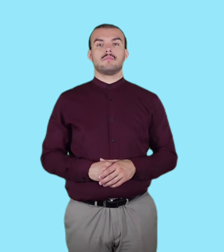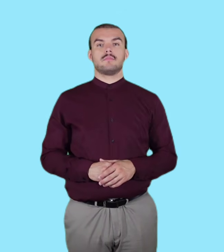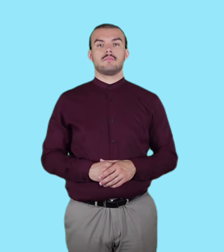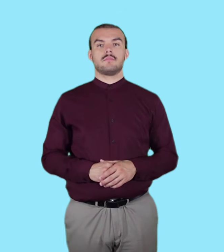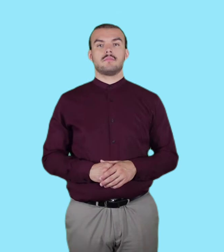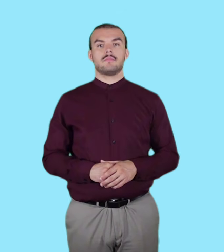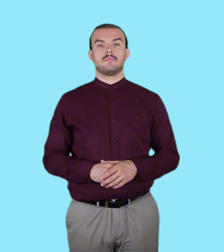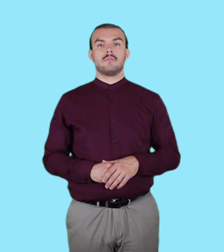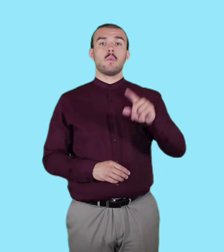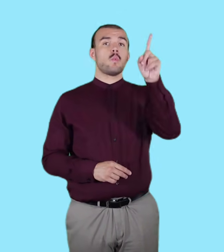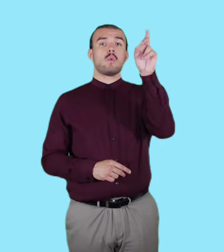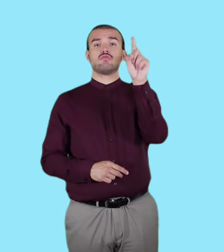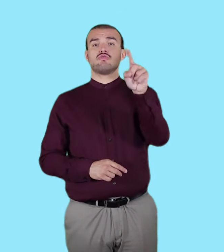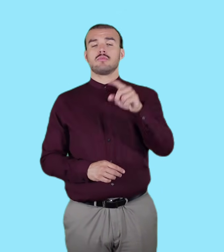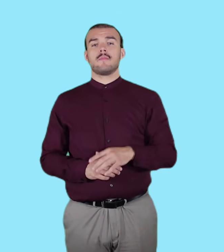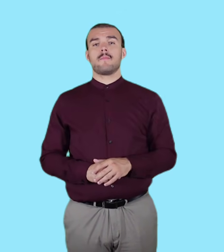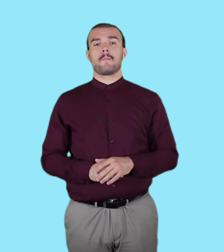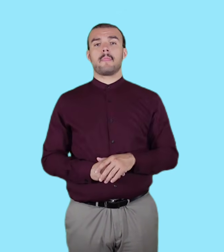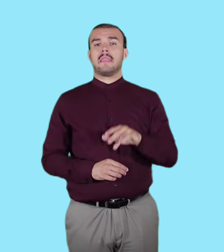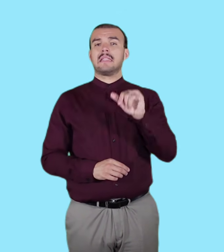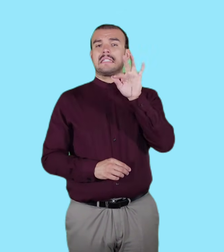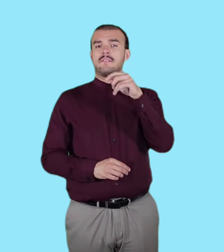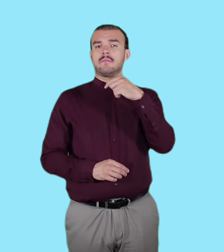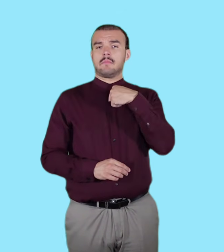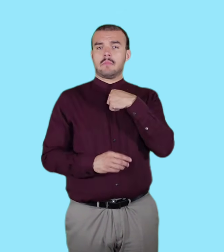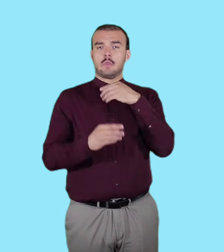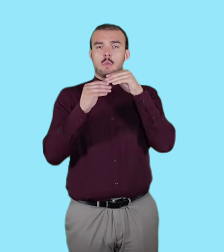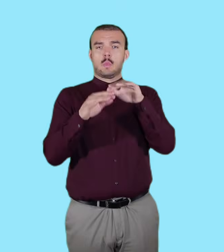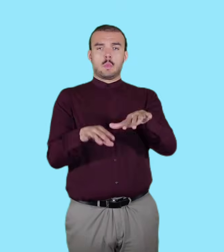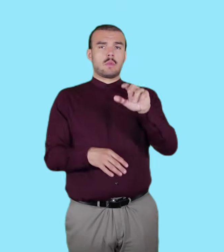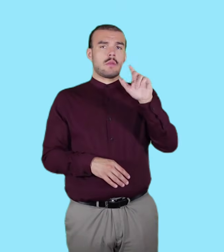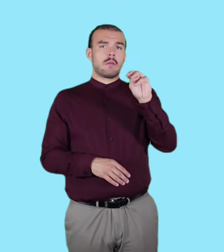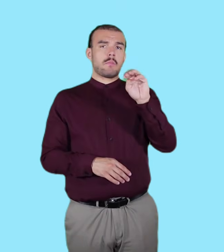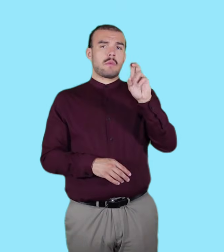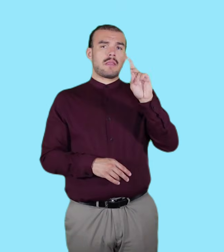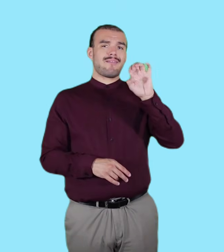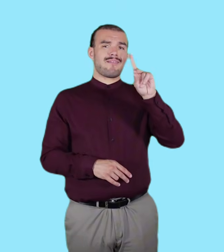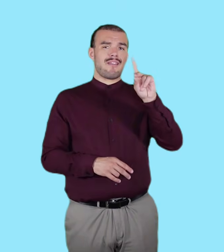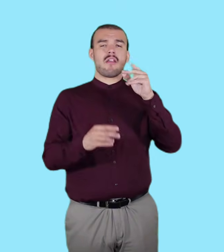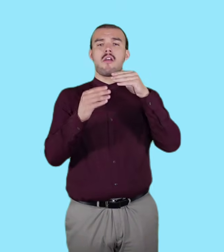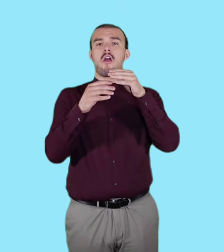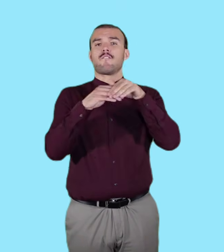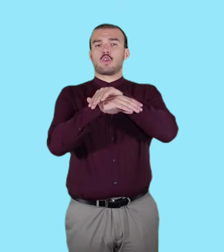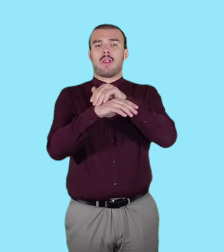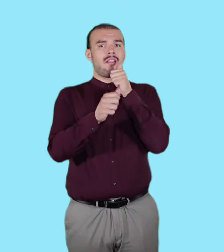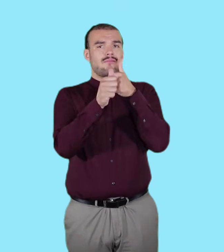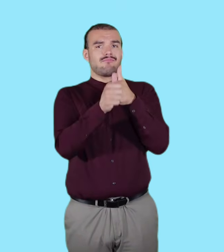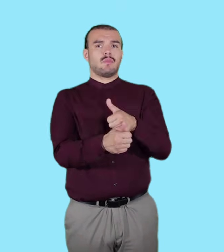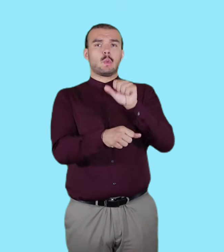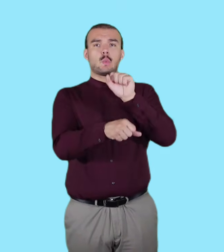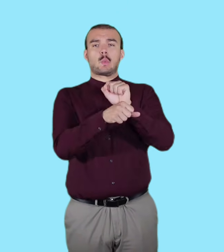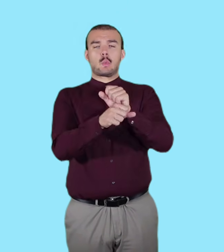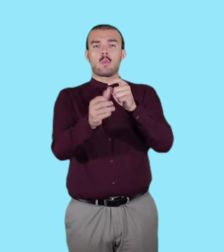Question: If I lose my Medicaid coverage because I did not comply with the work requirements